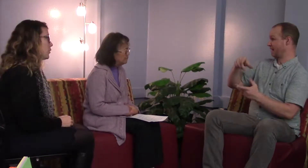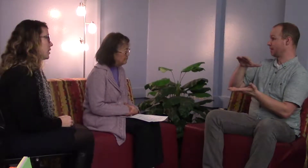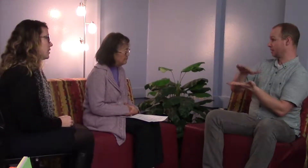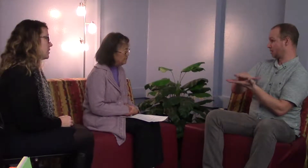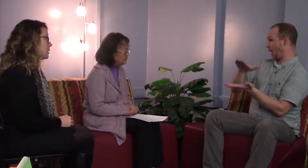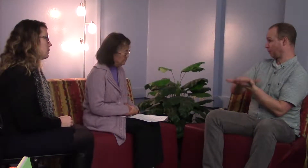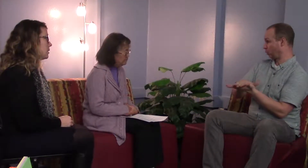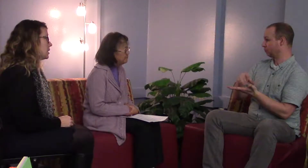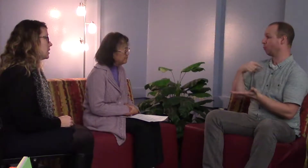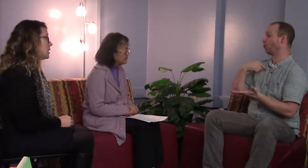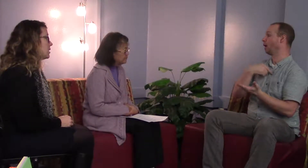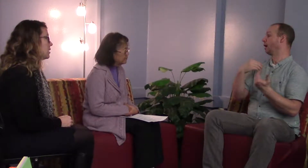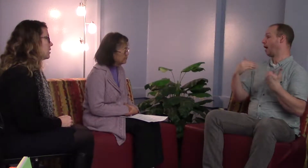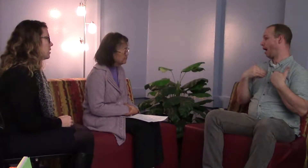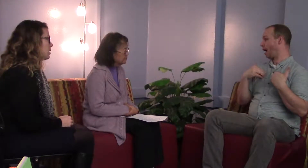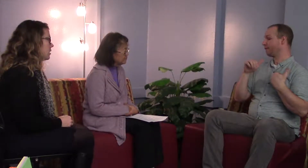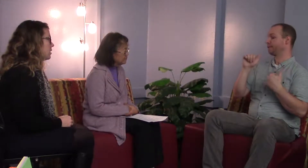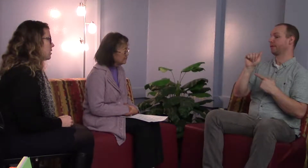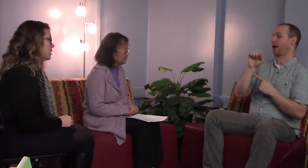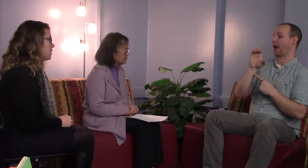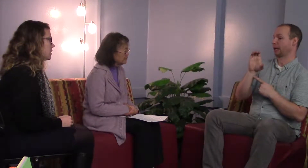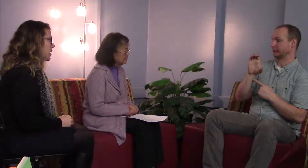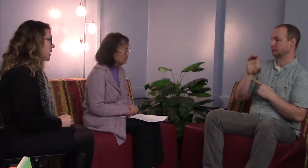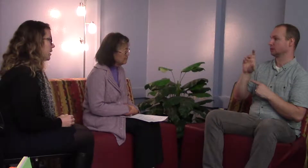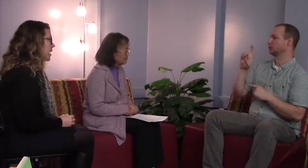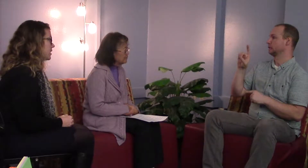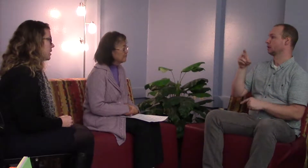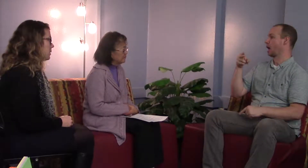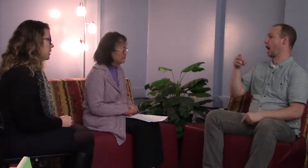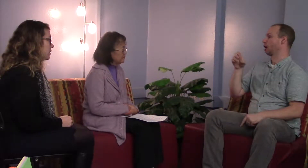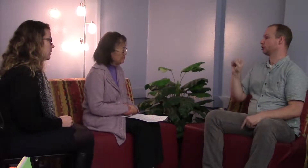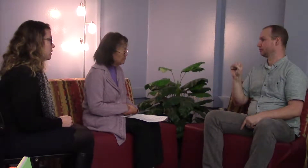For this setting, academic,